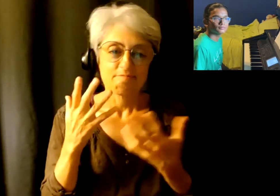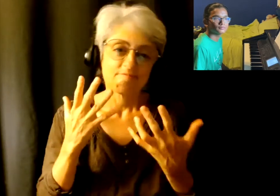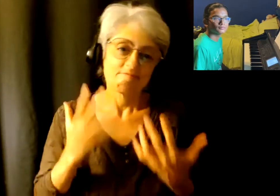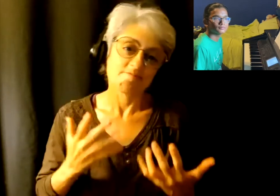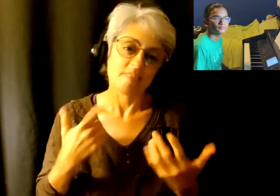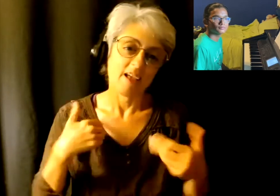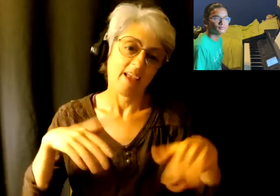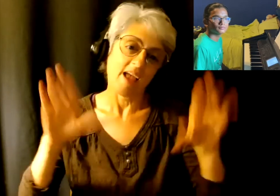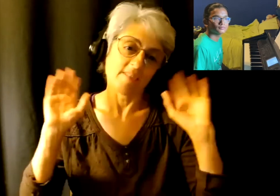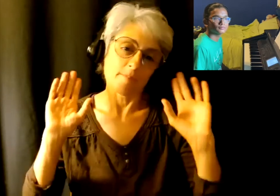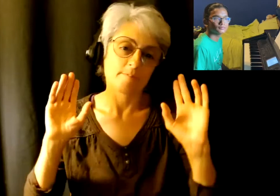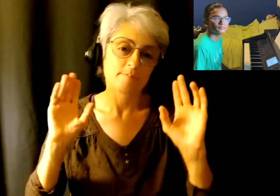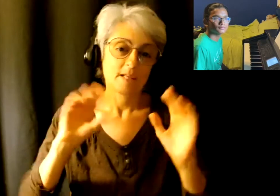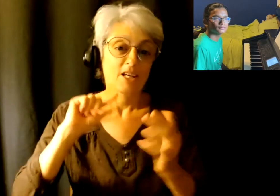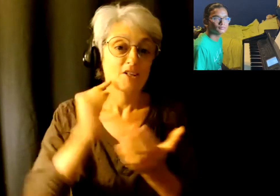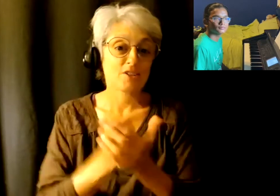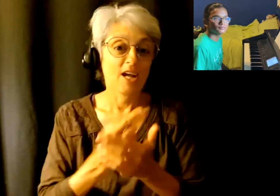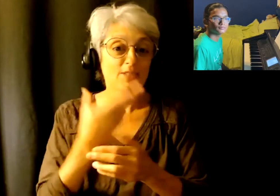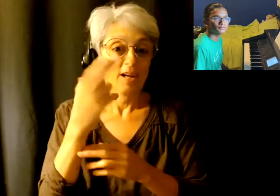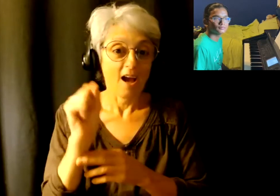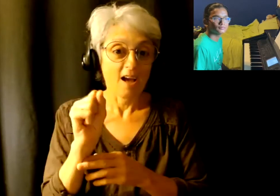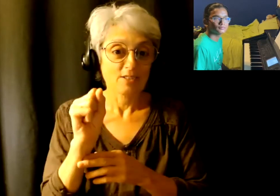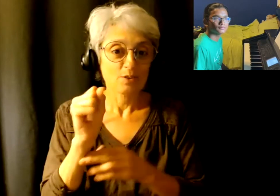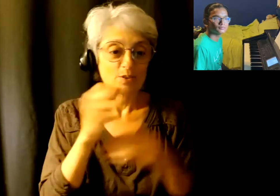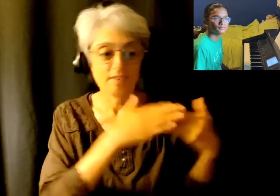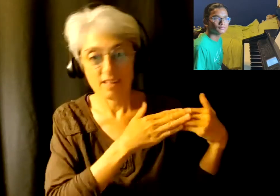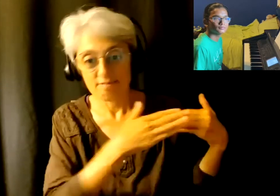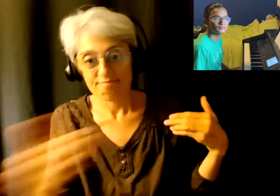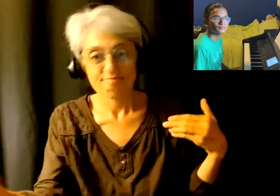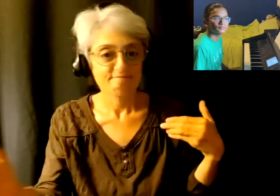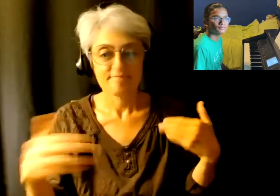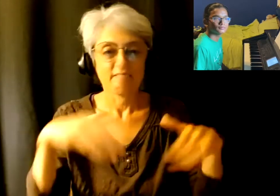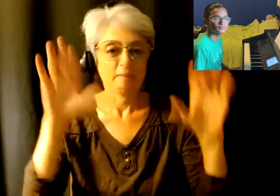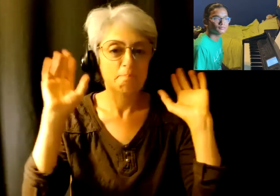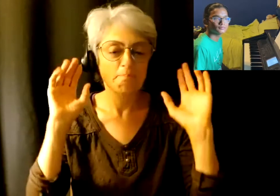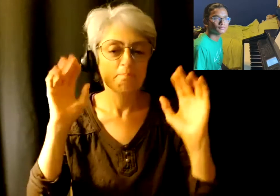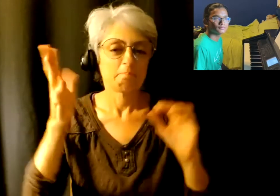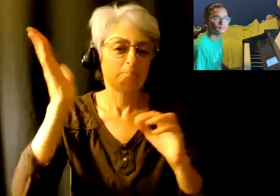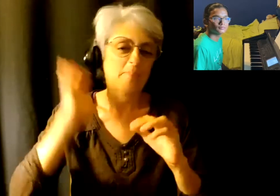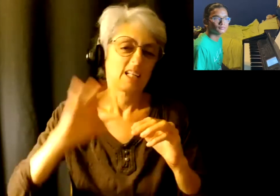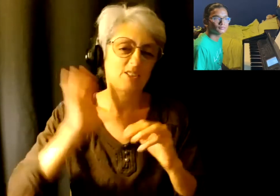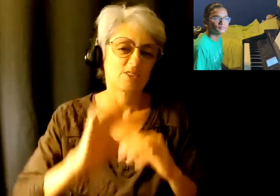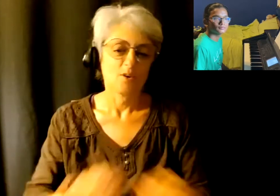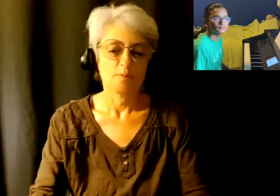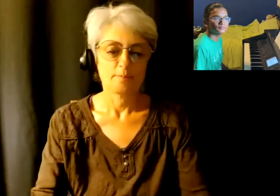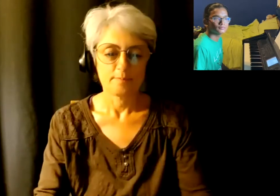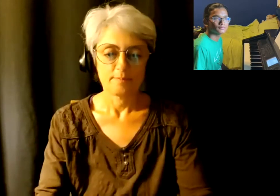graduating from high school a number of years ago.